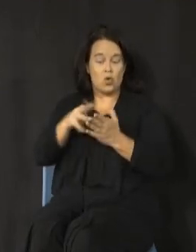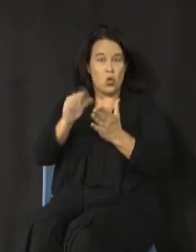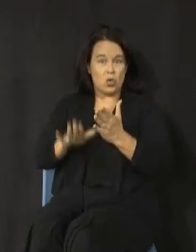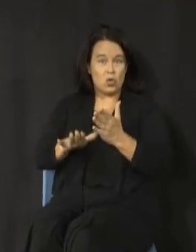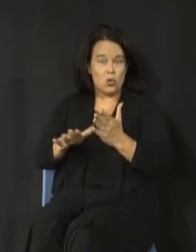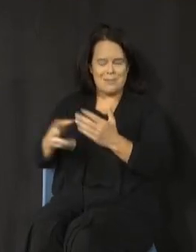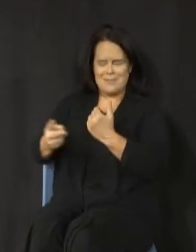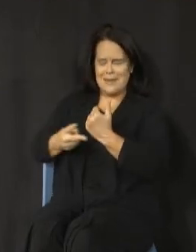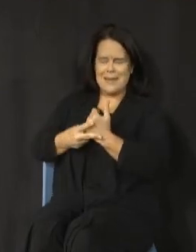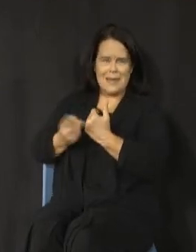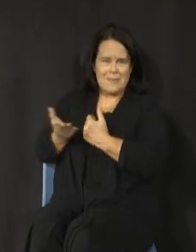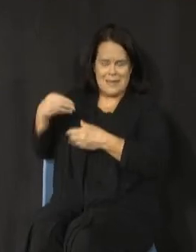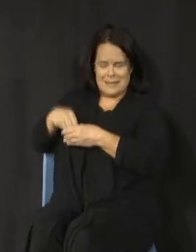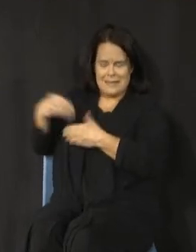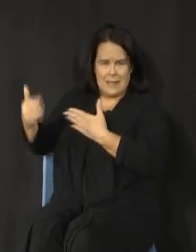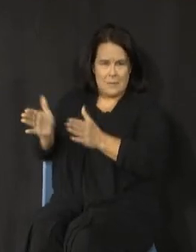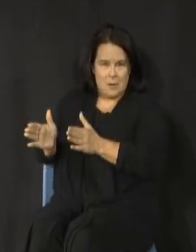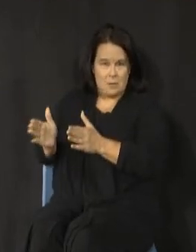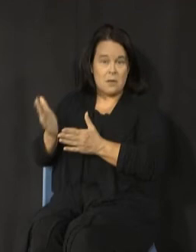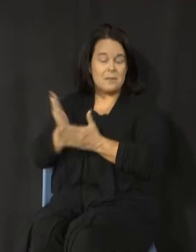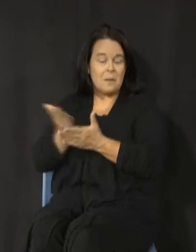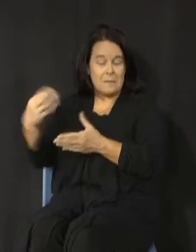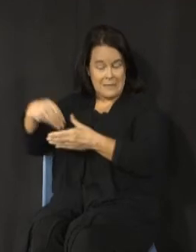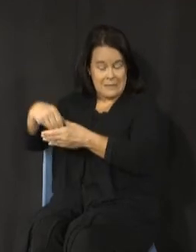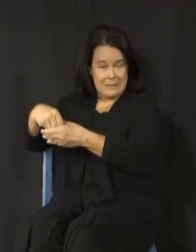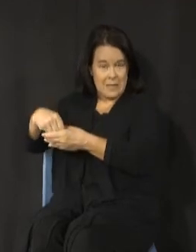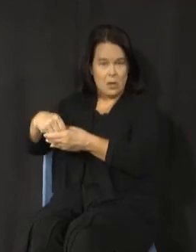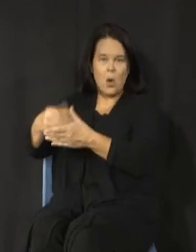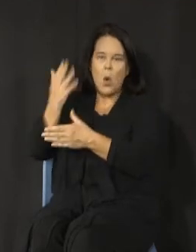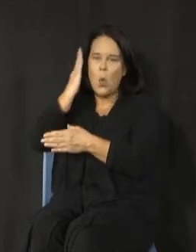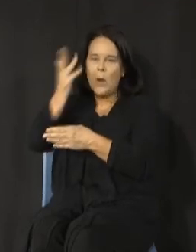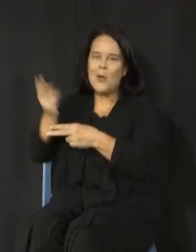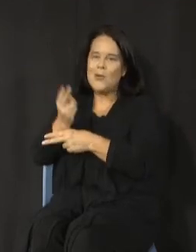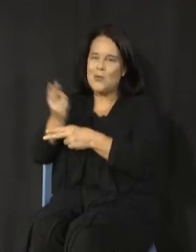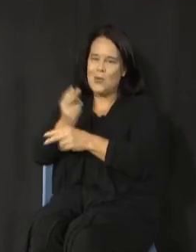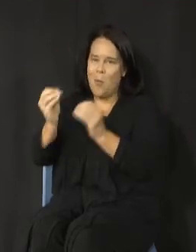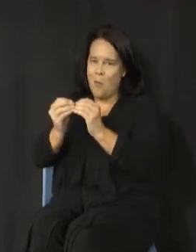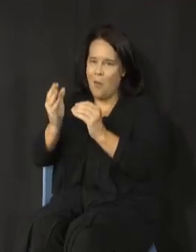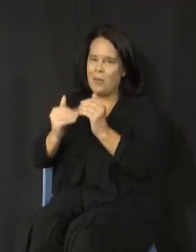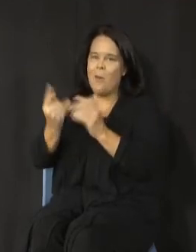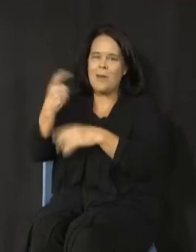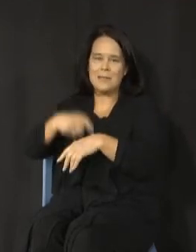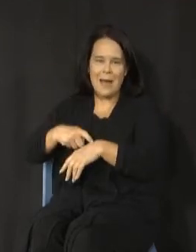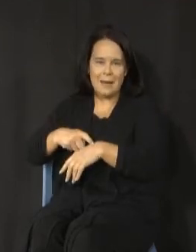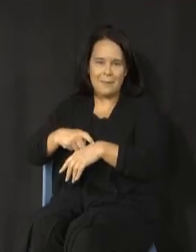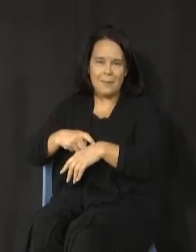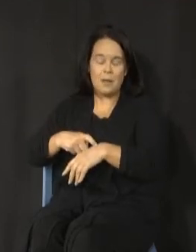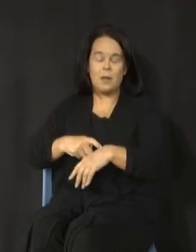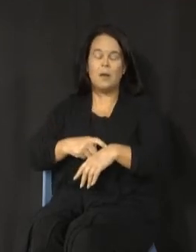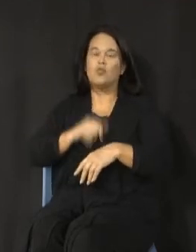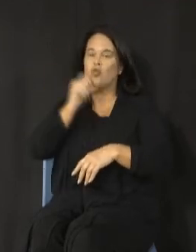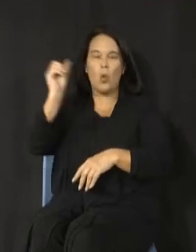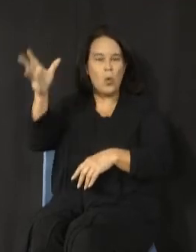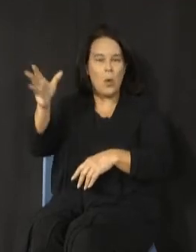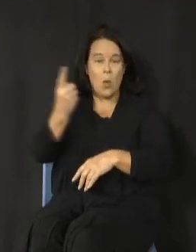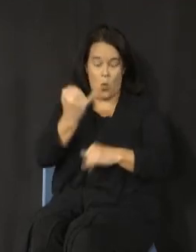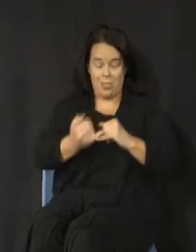Some items in the box can be used more than once so don’t throw anything away. One last thing-Remember!